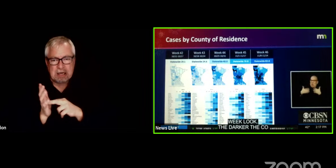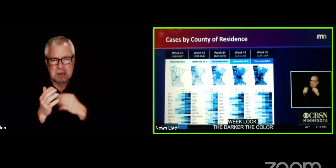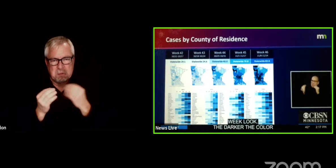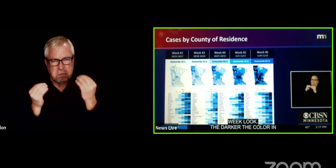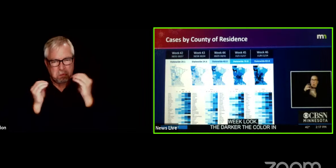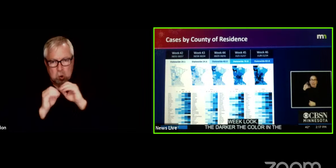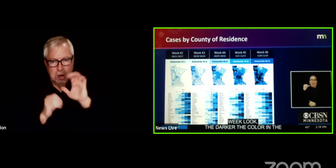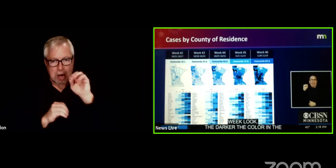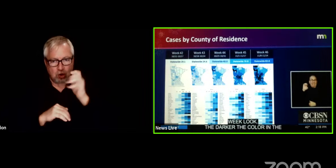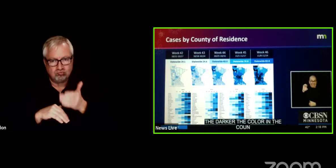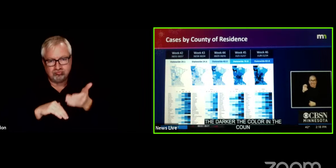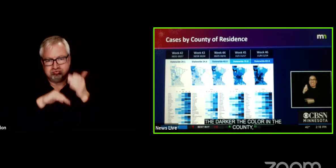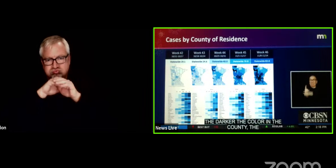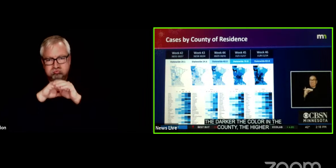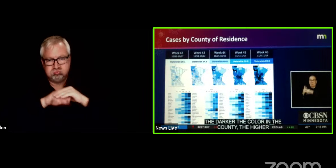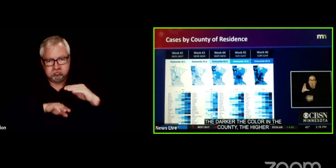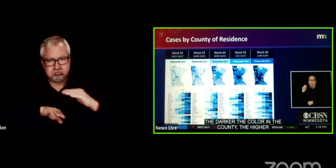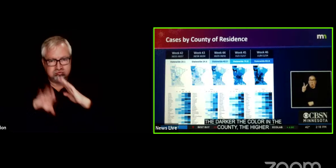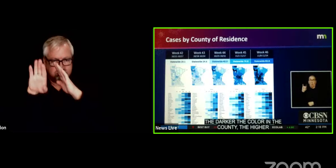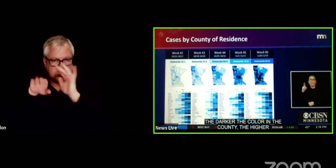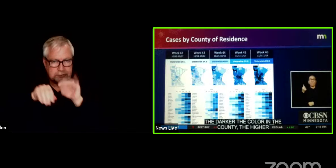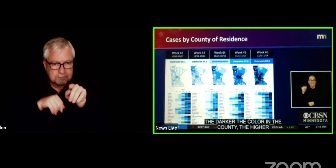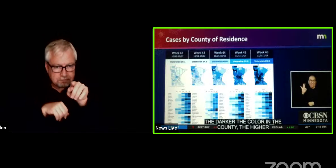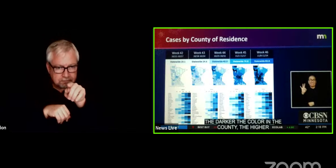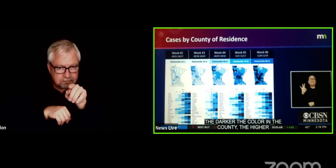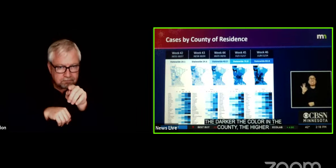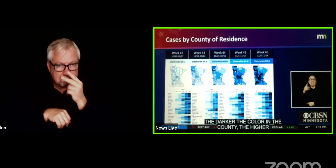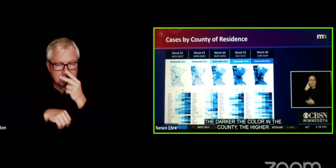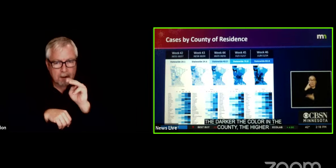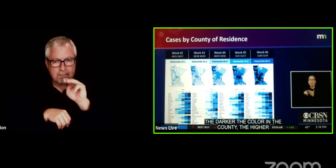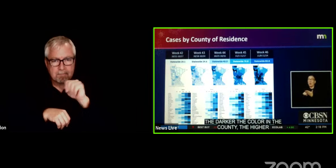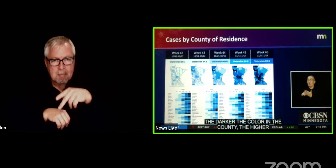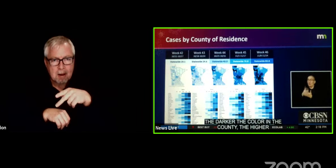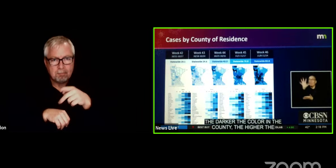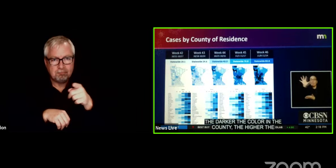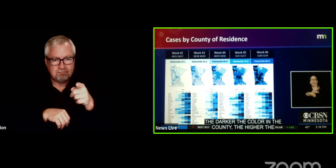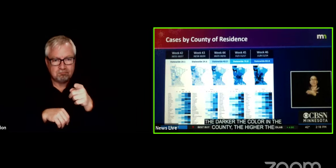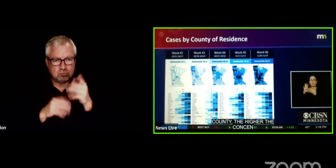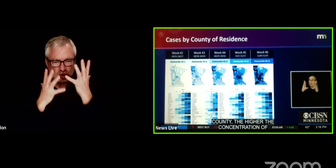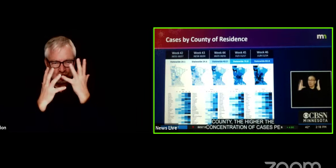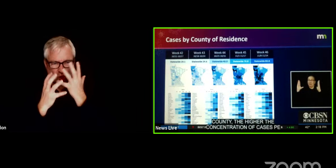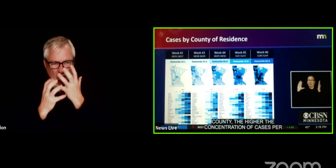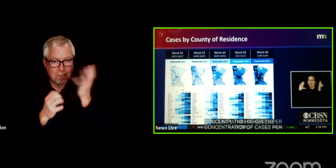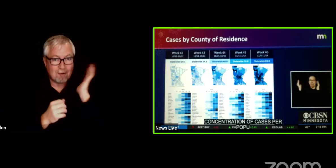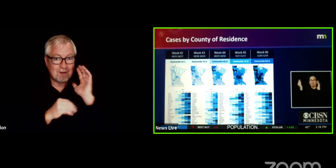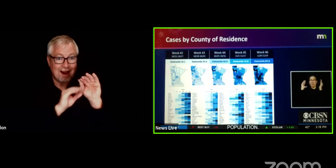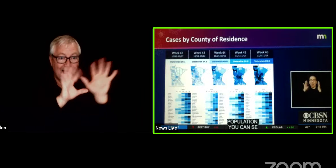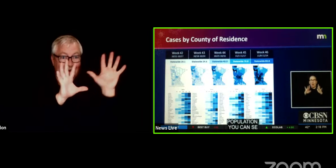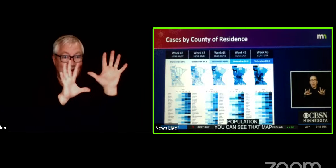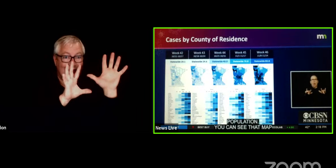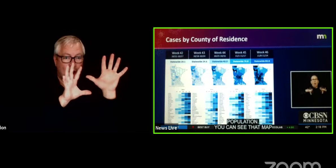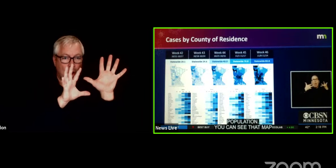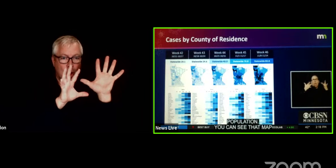MAP FILLING IN OVER THE LAST FIVE WEEKS. AND HIGHER RATES OF VIRUS TRANSMISSION IN THE COUNTIES, AND